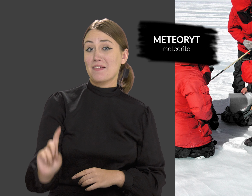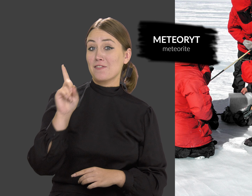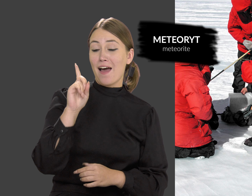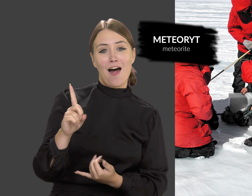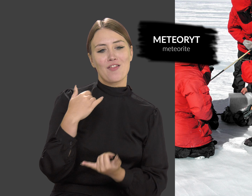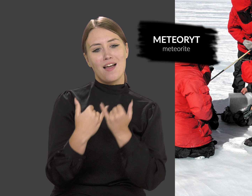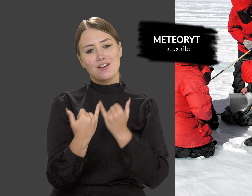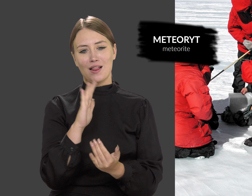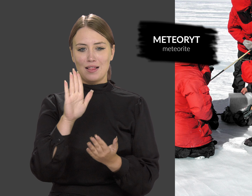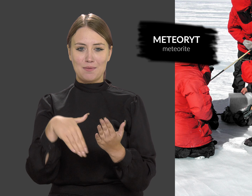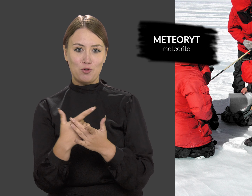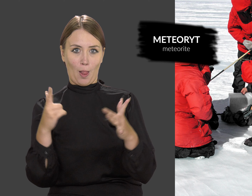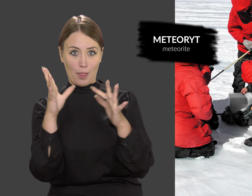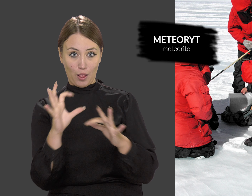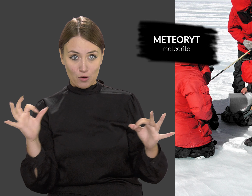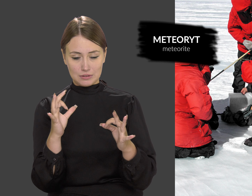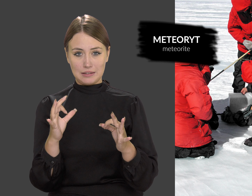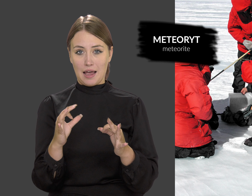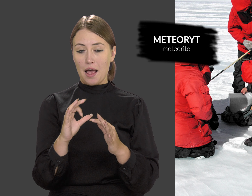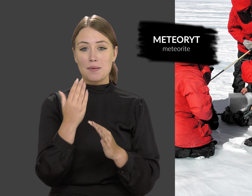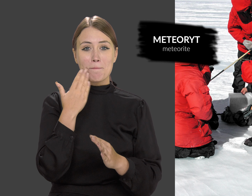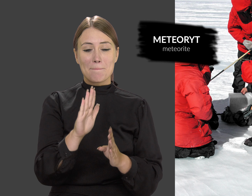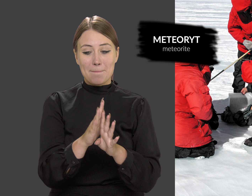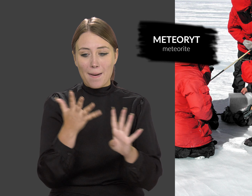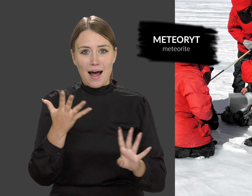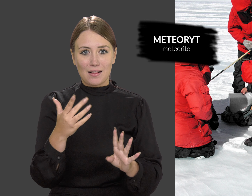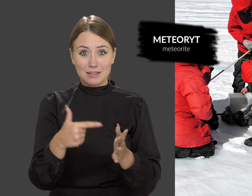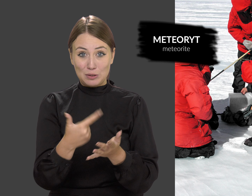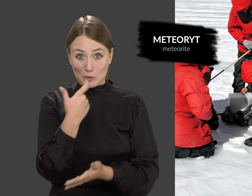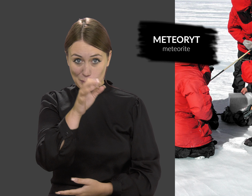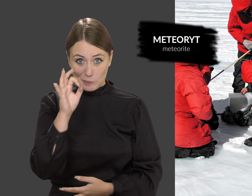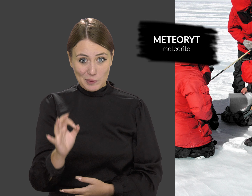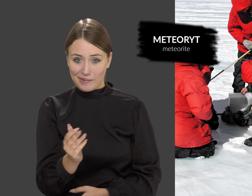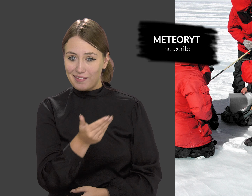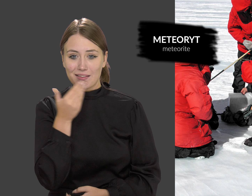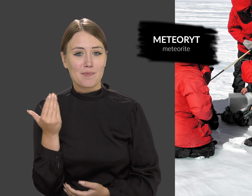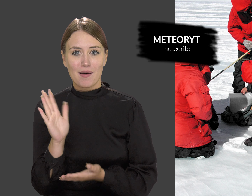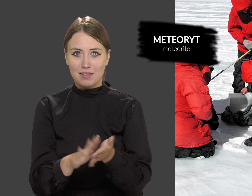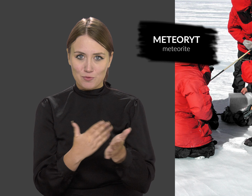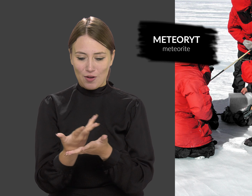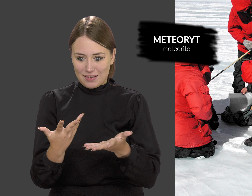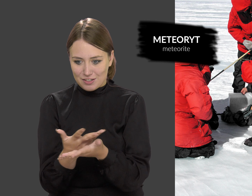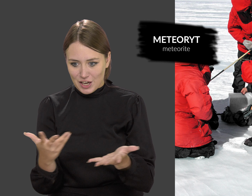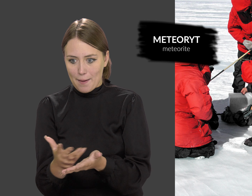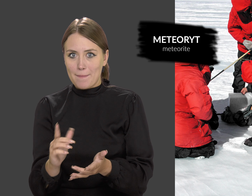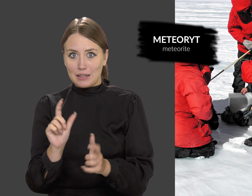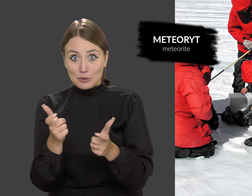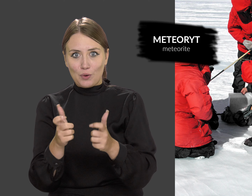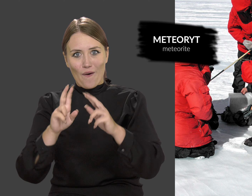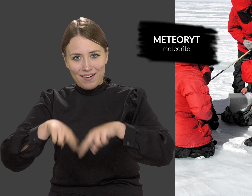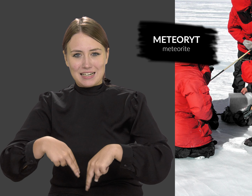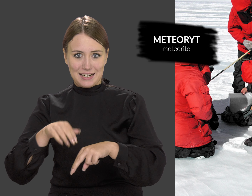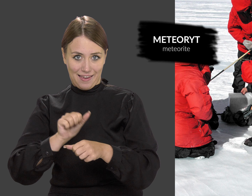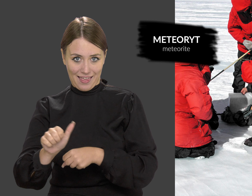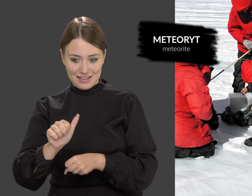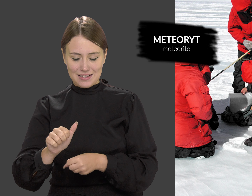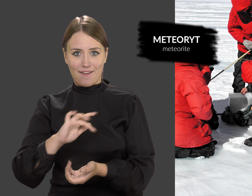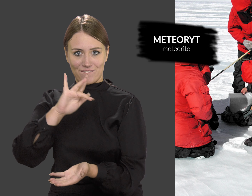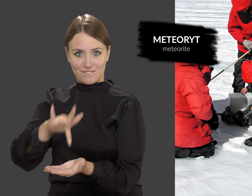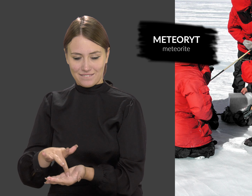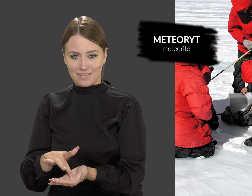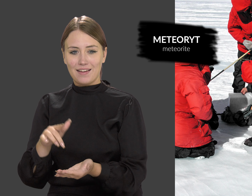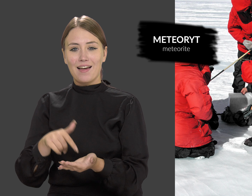However, if it doesn't burn up entirely and something reaches the Earth,